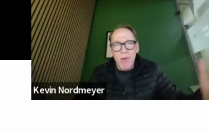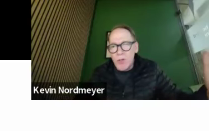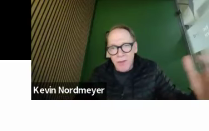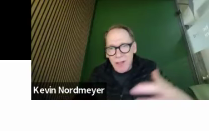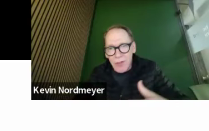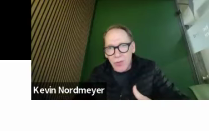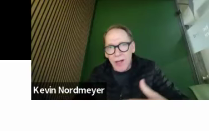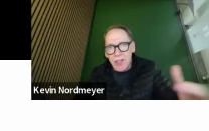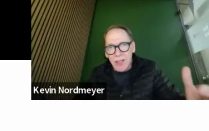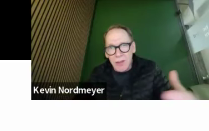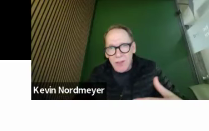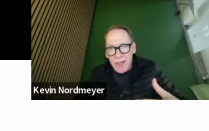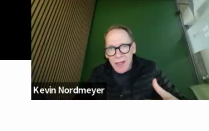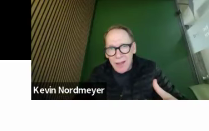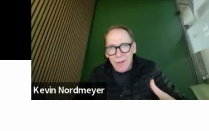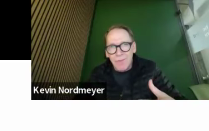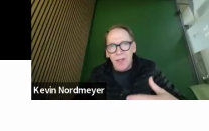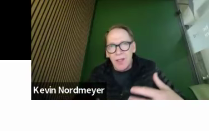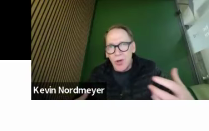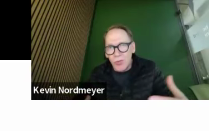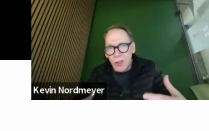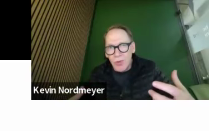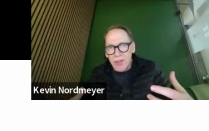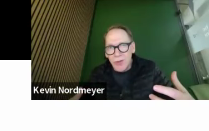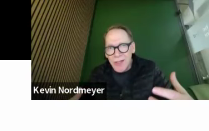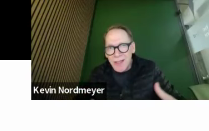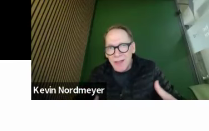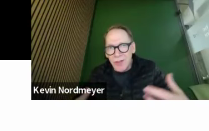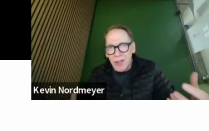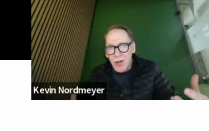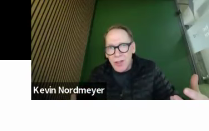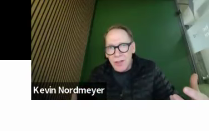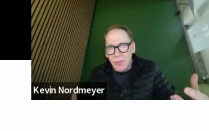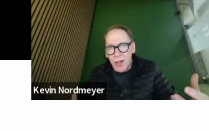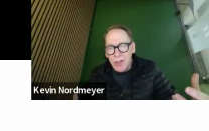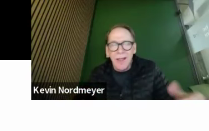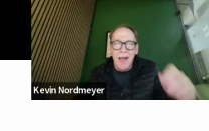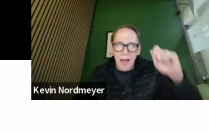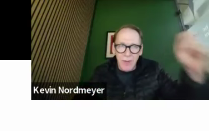Most of these other strategies as you've seen, don't really result in significant cost to the project.